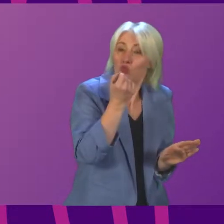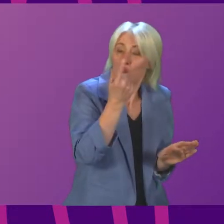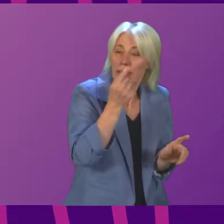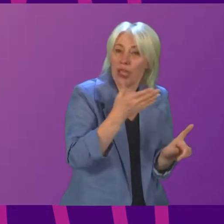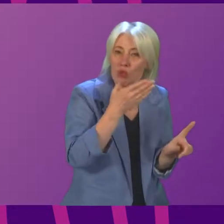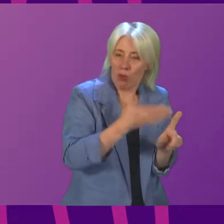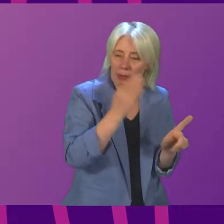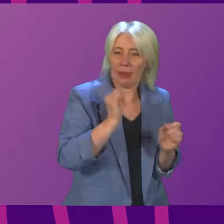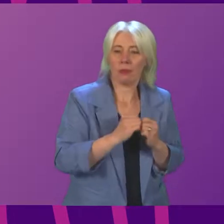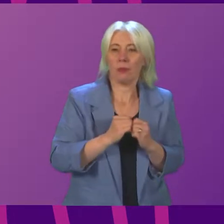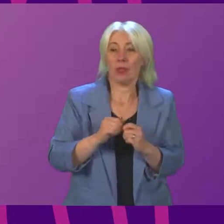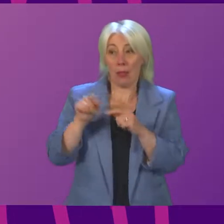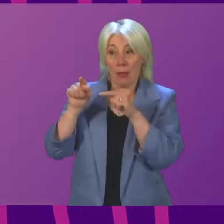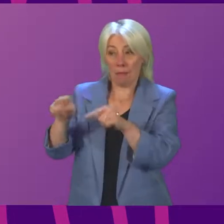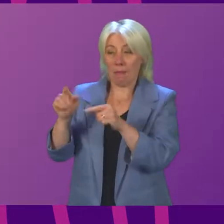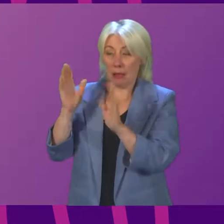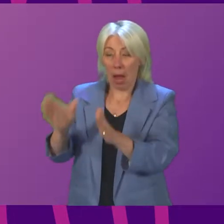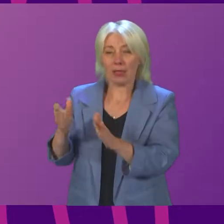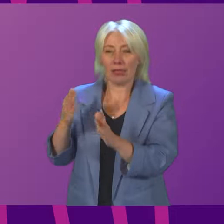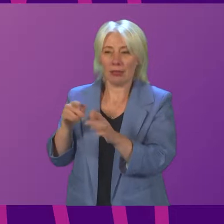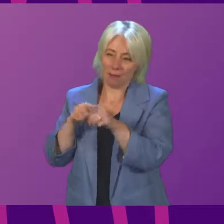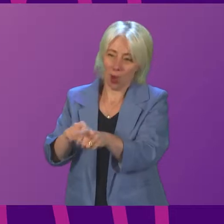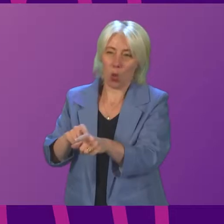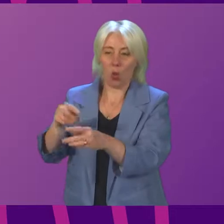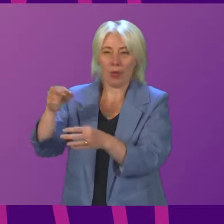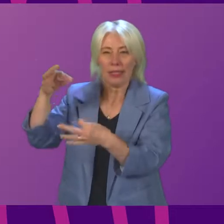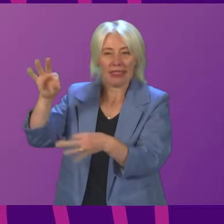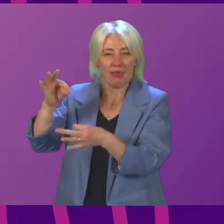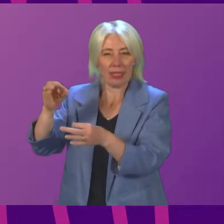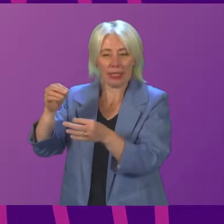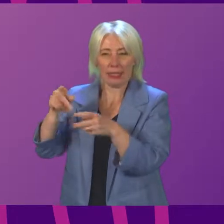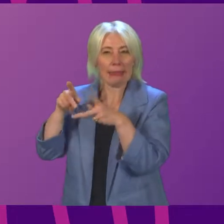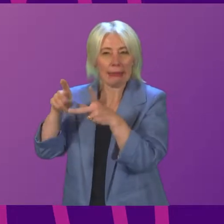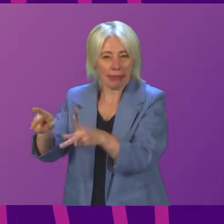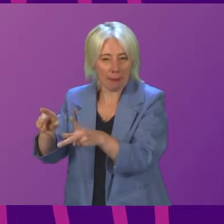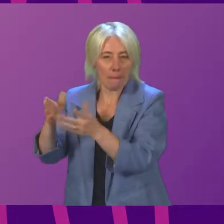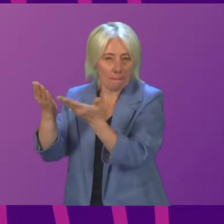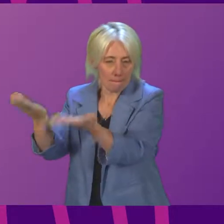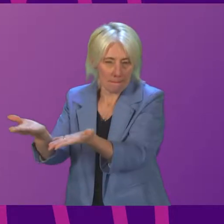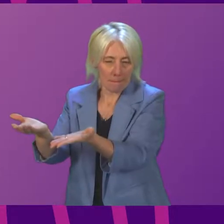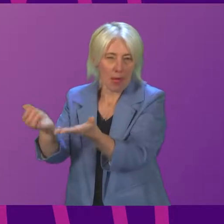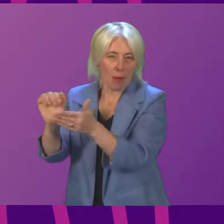eligibility criteria for the certification scheme, so there is an additional element of protection.